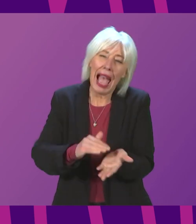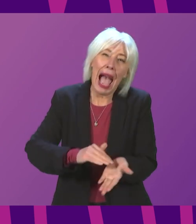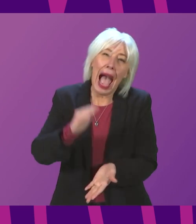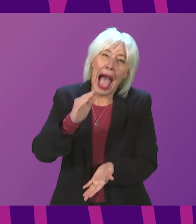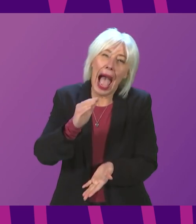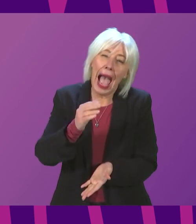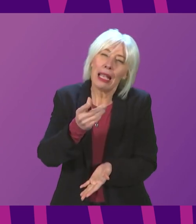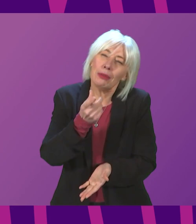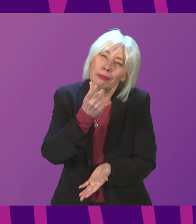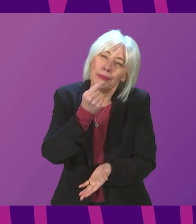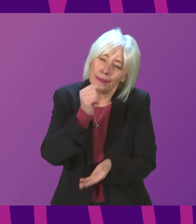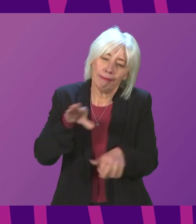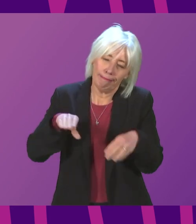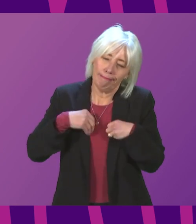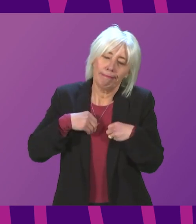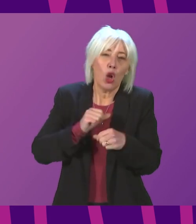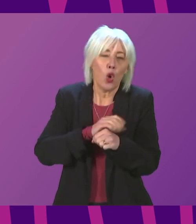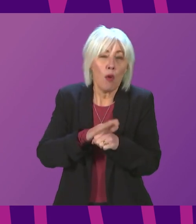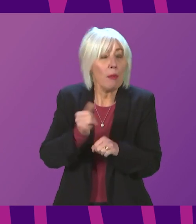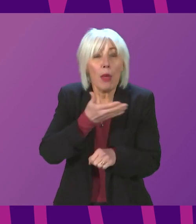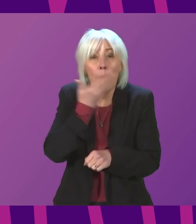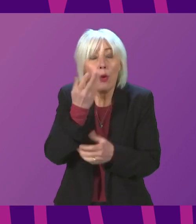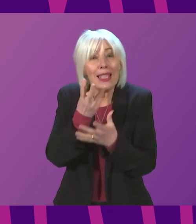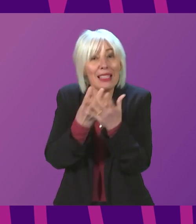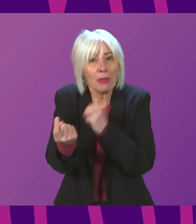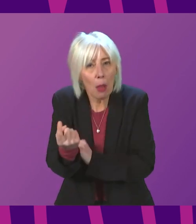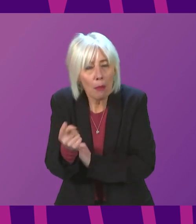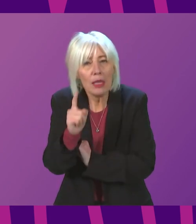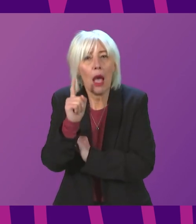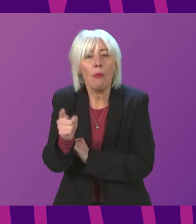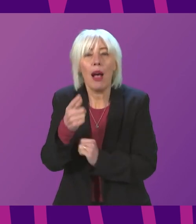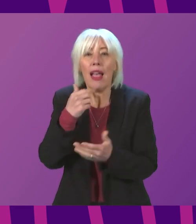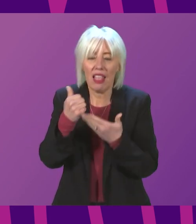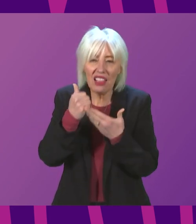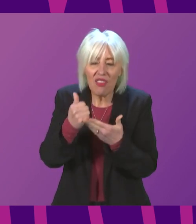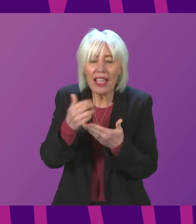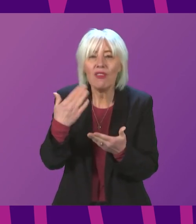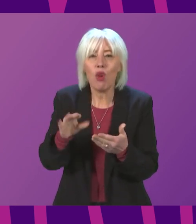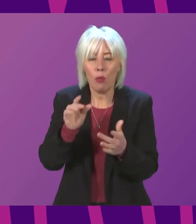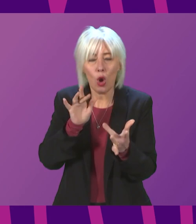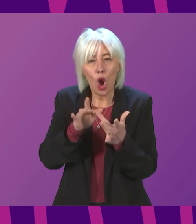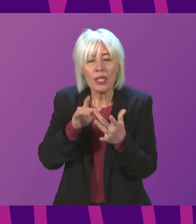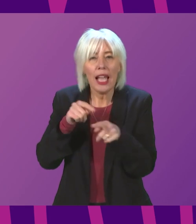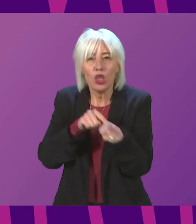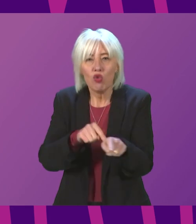has Covid—even if they do not have symptoms—the advice and contact tracing kick in as quickly as possible.